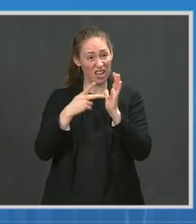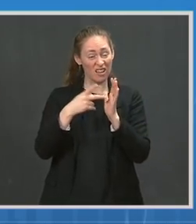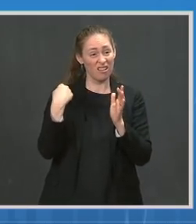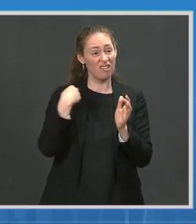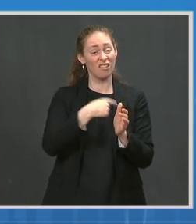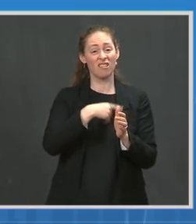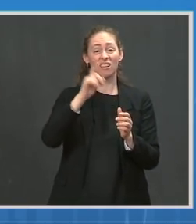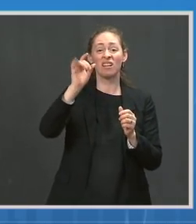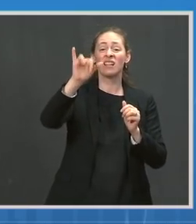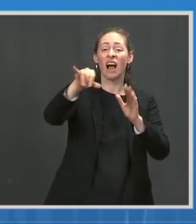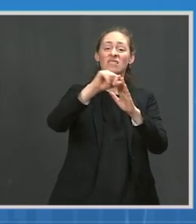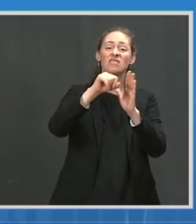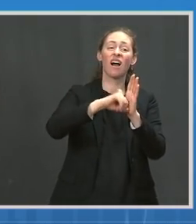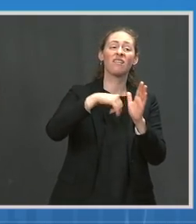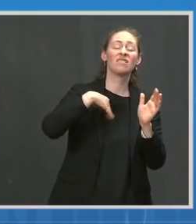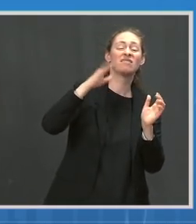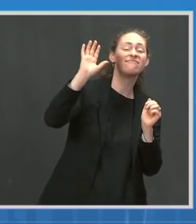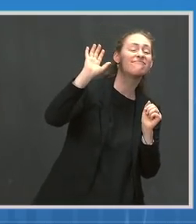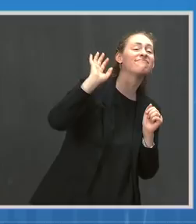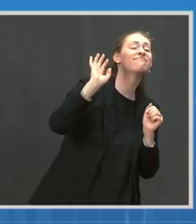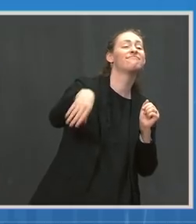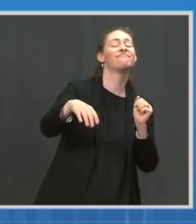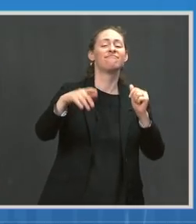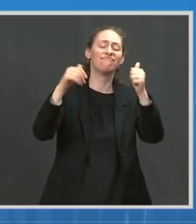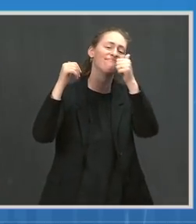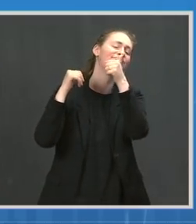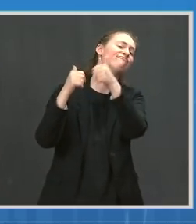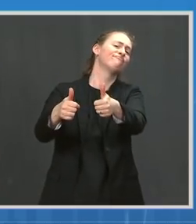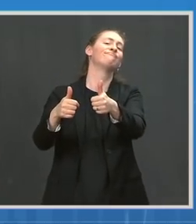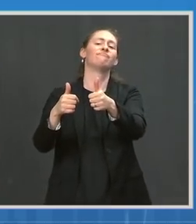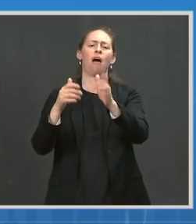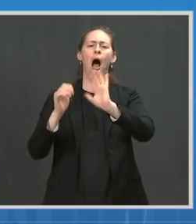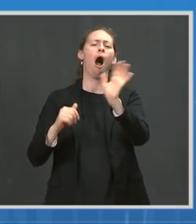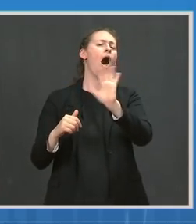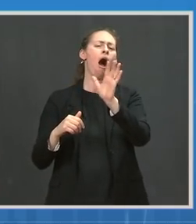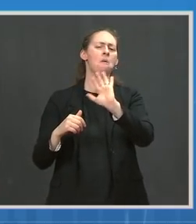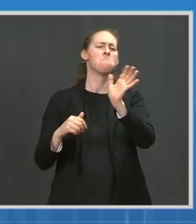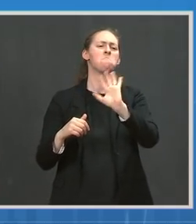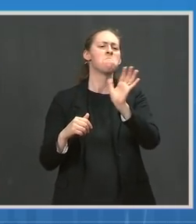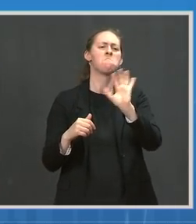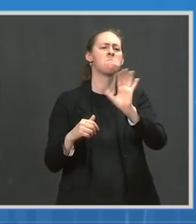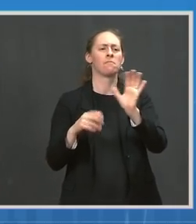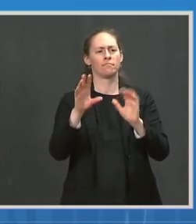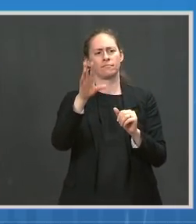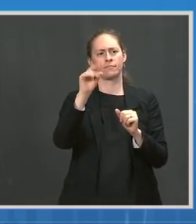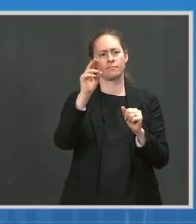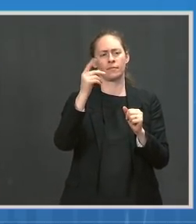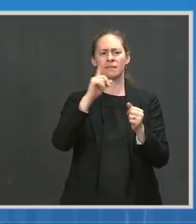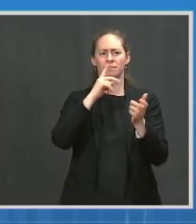It does not mean that we think they should lose those doses and they should be automatically transferred somewhere else.